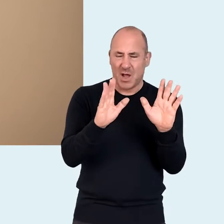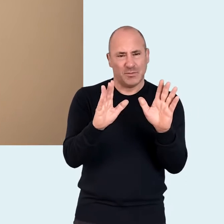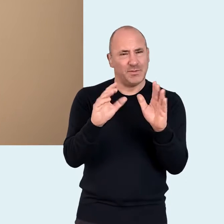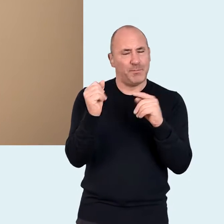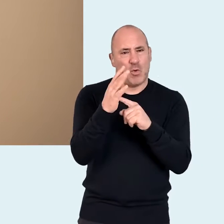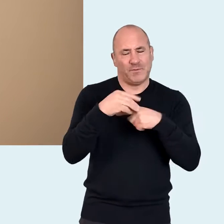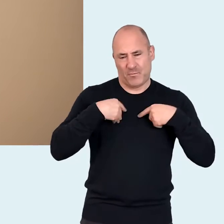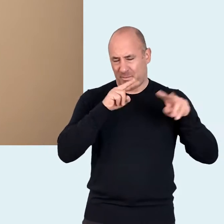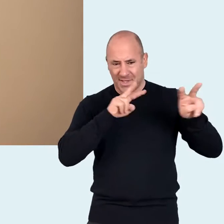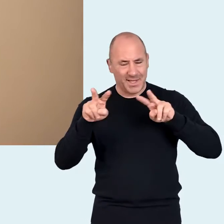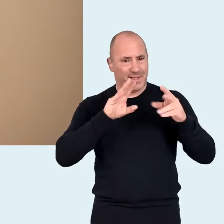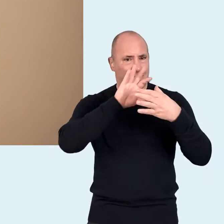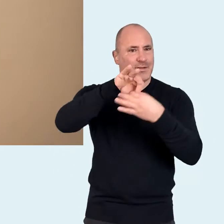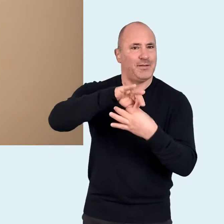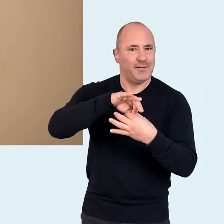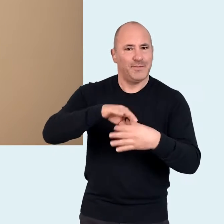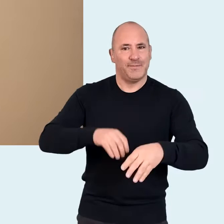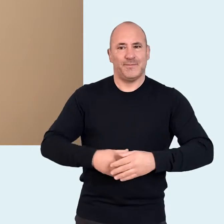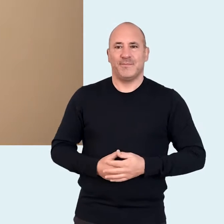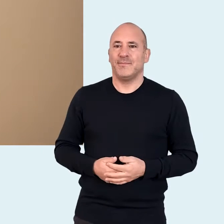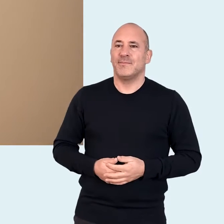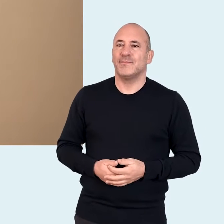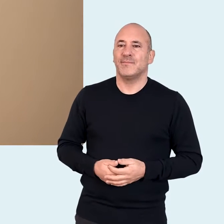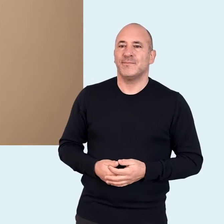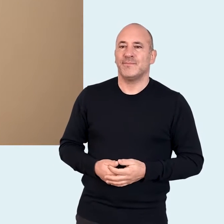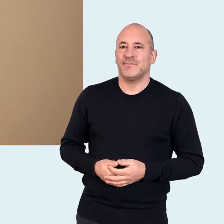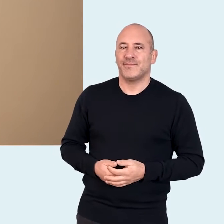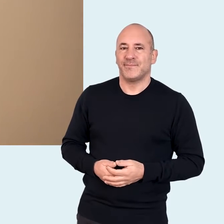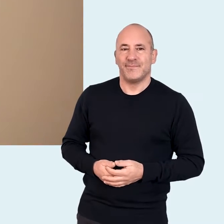to observe each other, to feed off from each other.